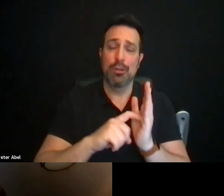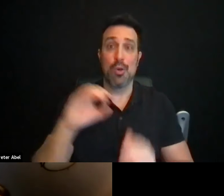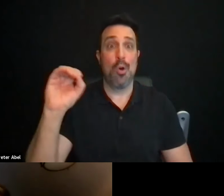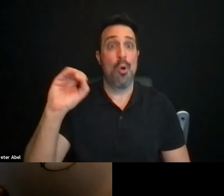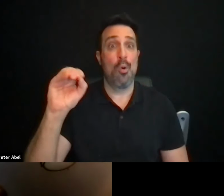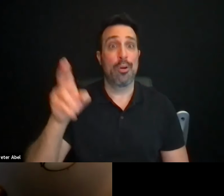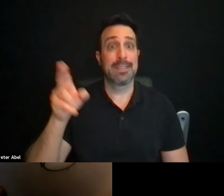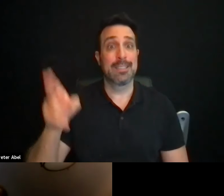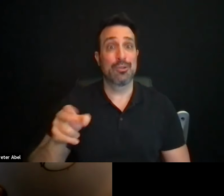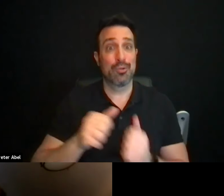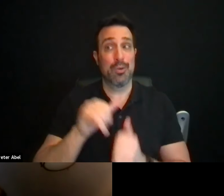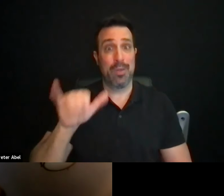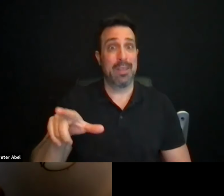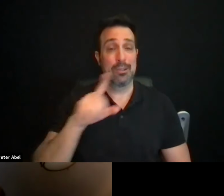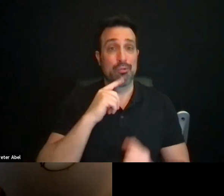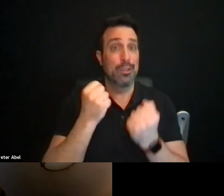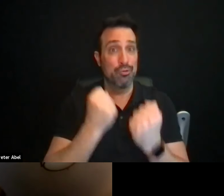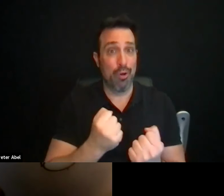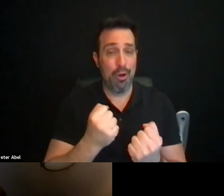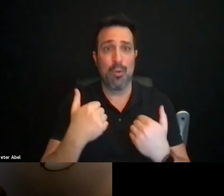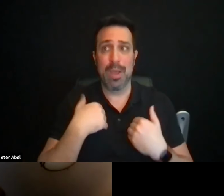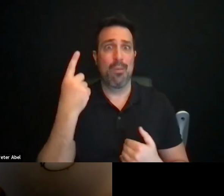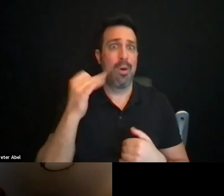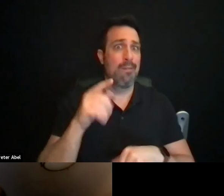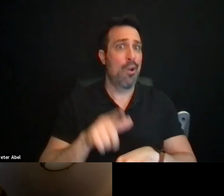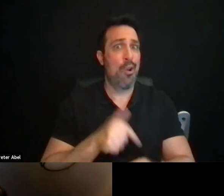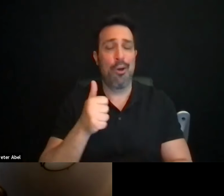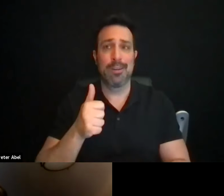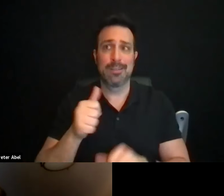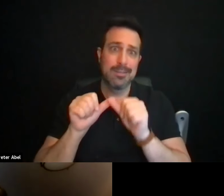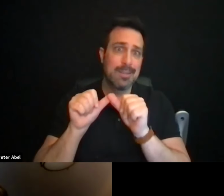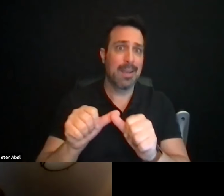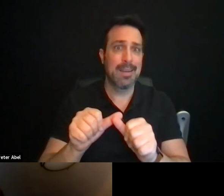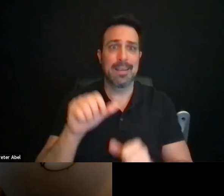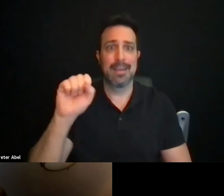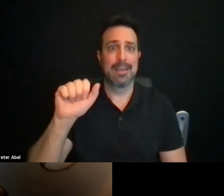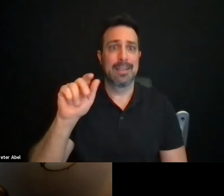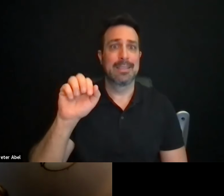going into 2019 fighting to prevent I.C.E. arrests at the courthouses. It's important to